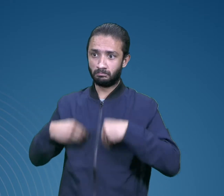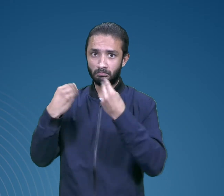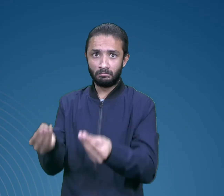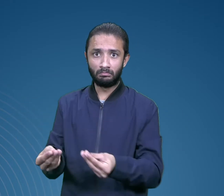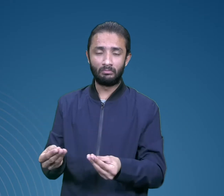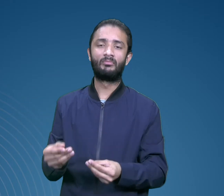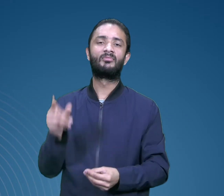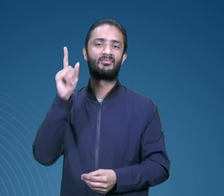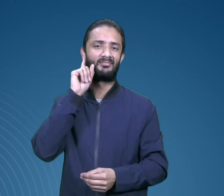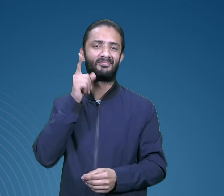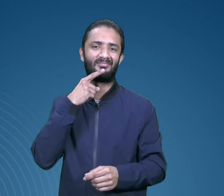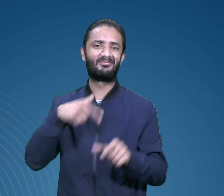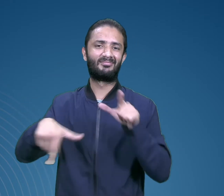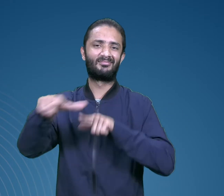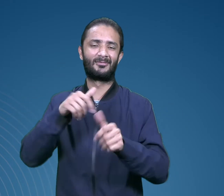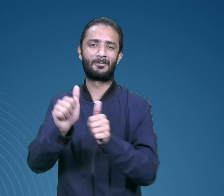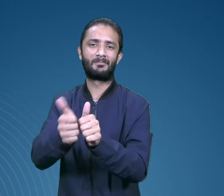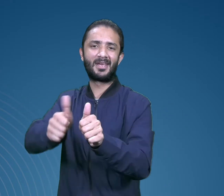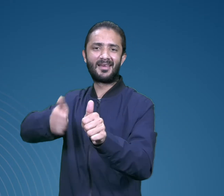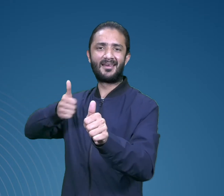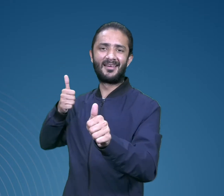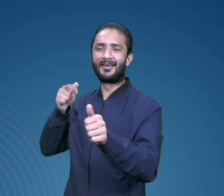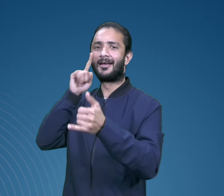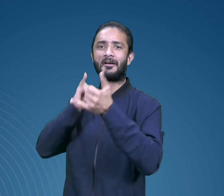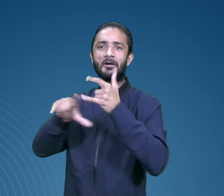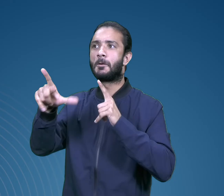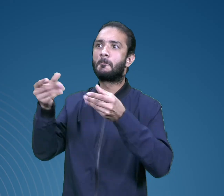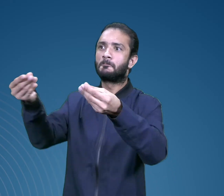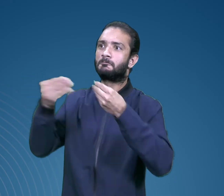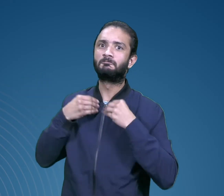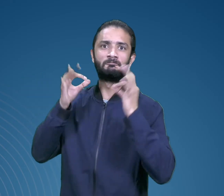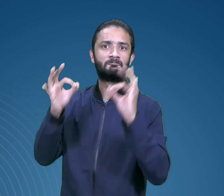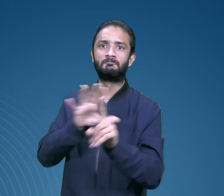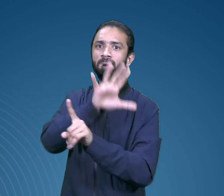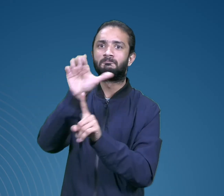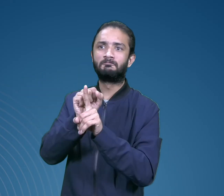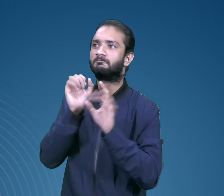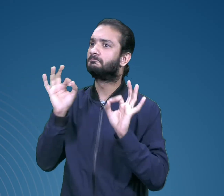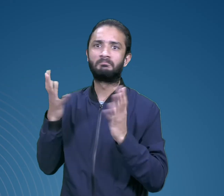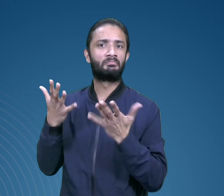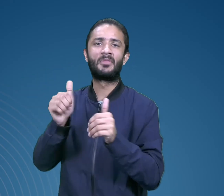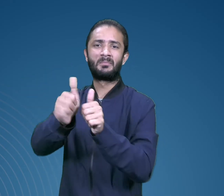We must not forget that deaf students enter school with rudimentary language skills as